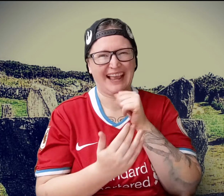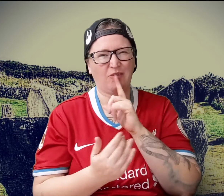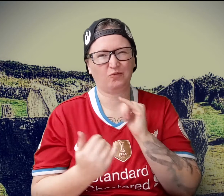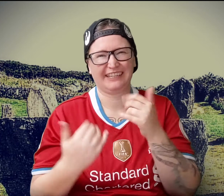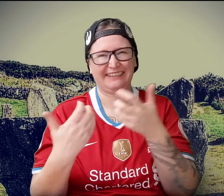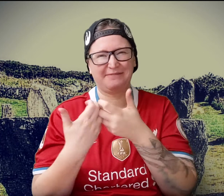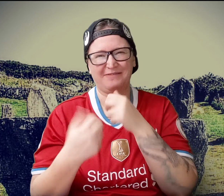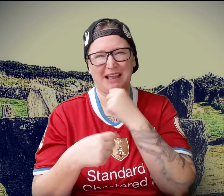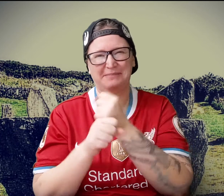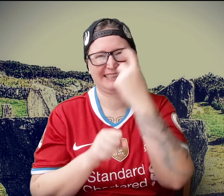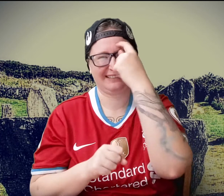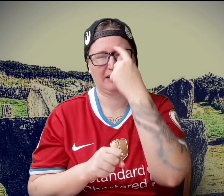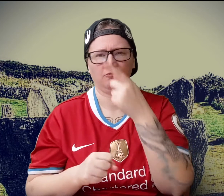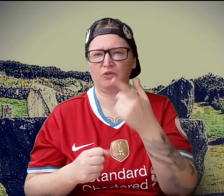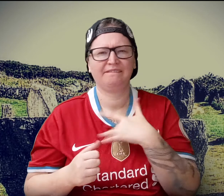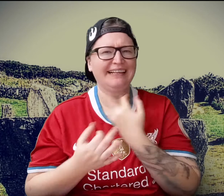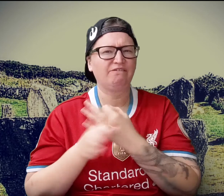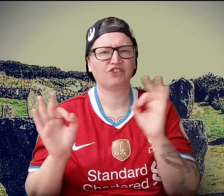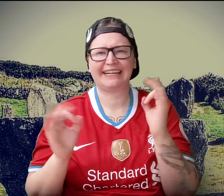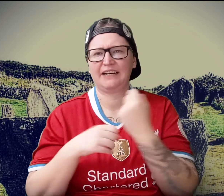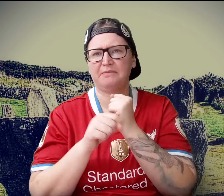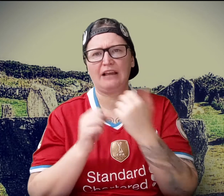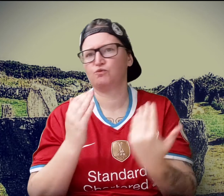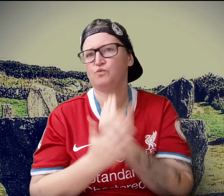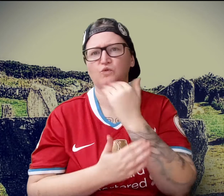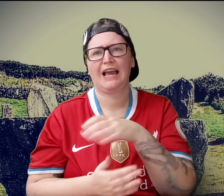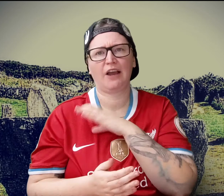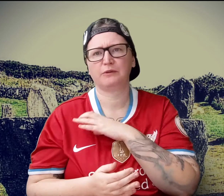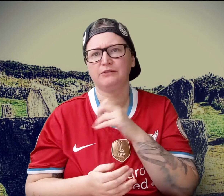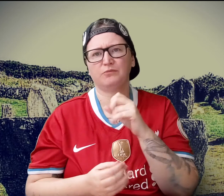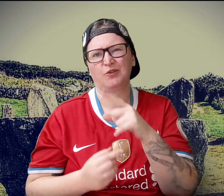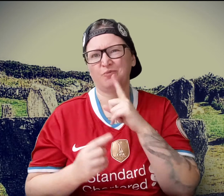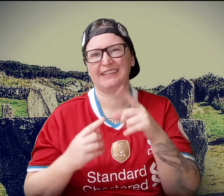they're not on your list and it doesn't make sense for that and at that time you can feel free to